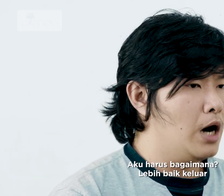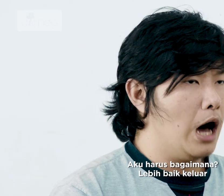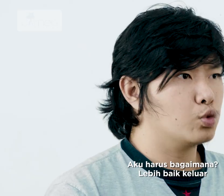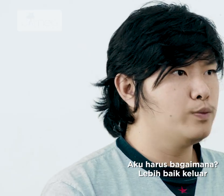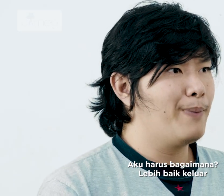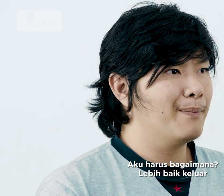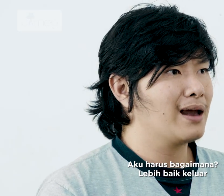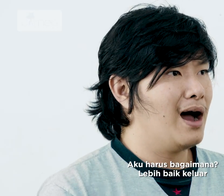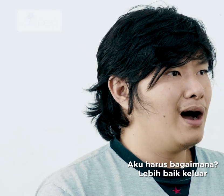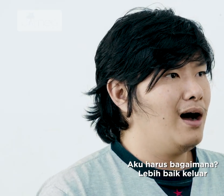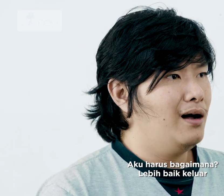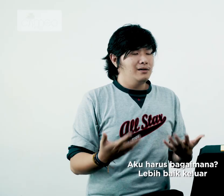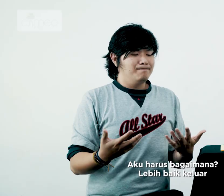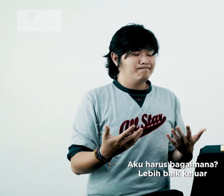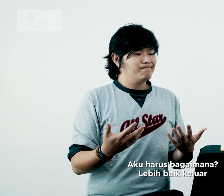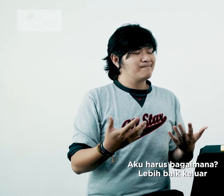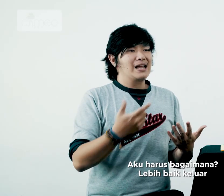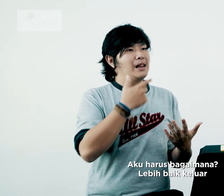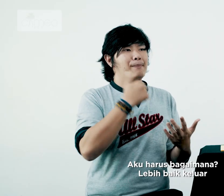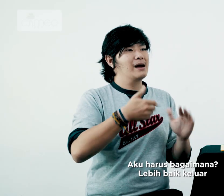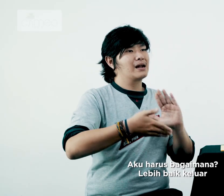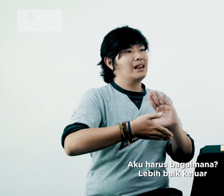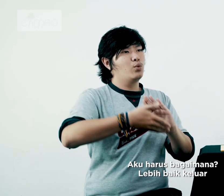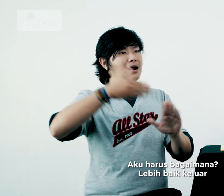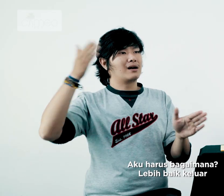What should have I done? I better quited.